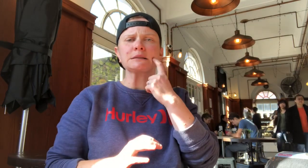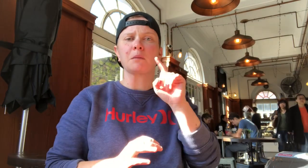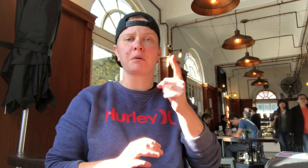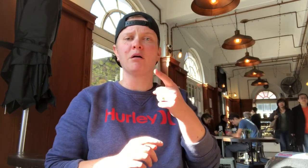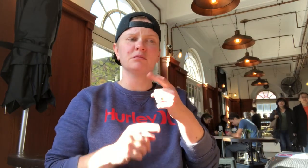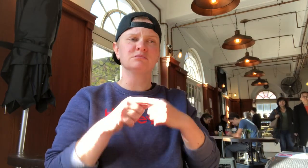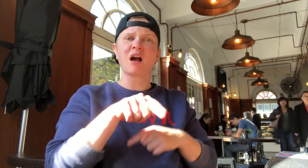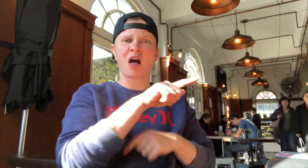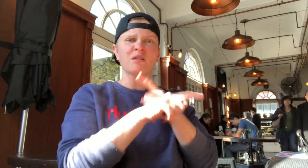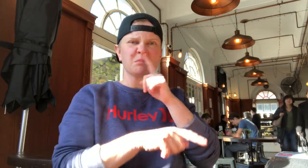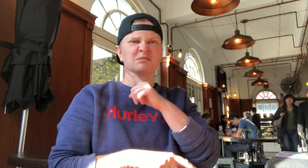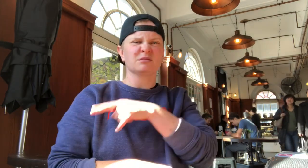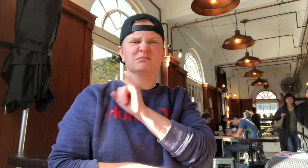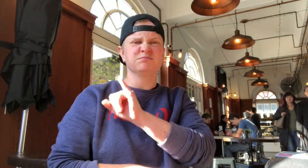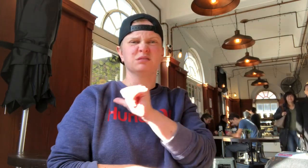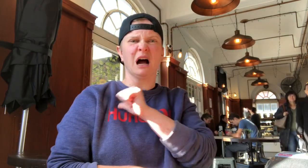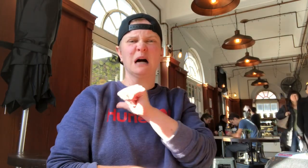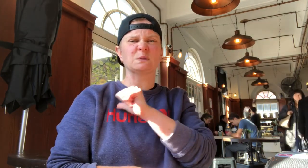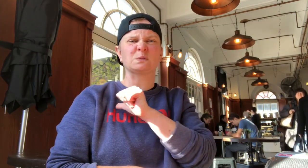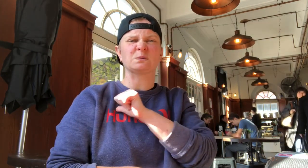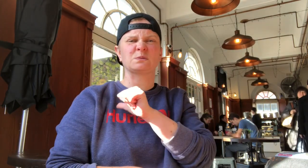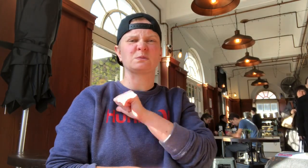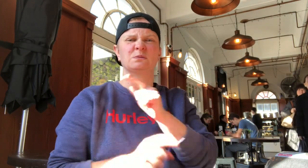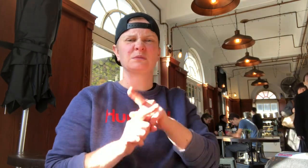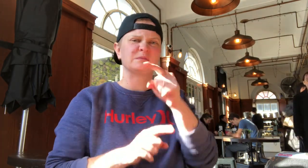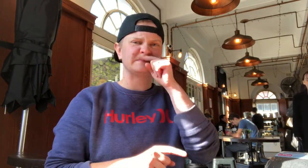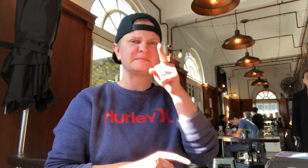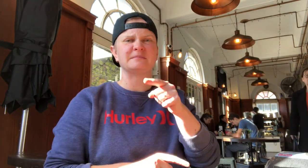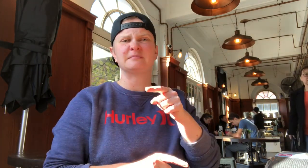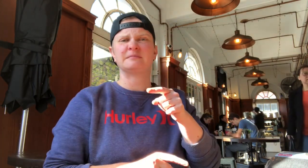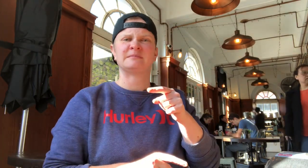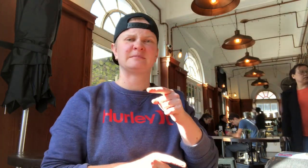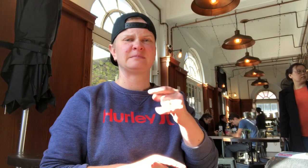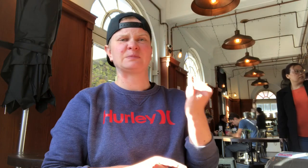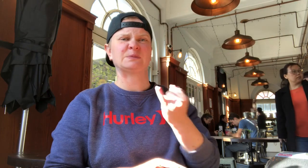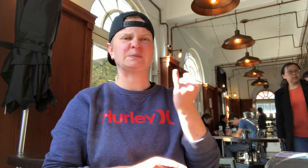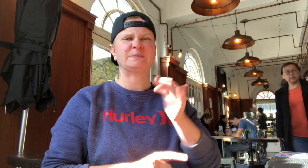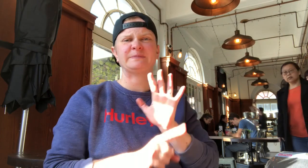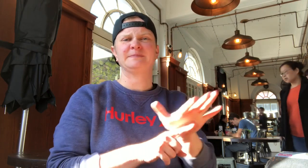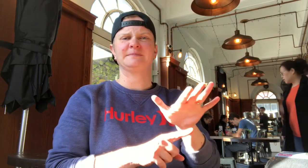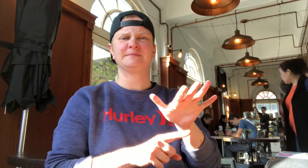but for others who wrote the comments mentioned the receptionists have shown awful attitudes i.e. snub, rude..